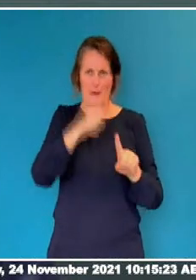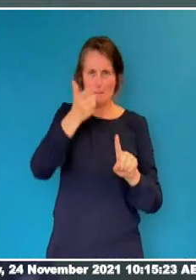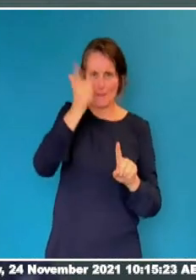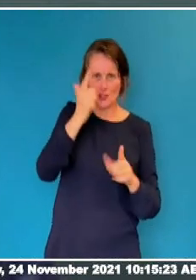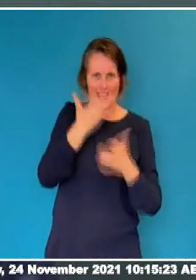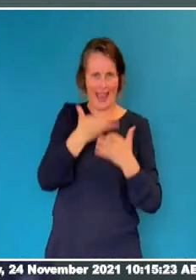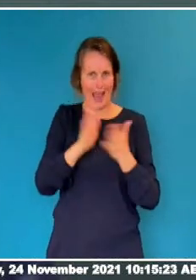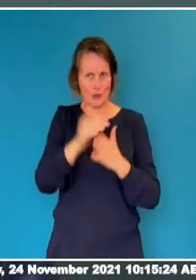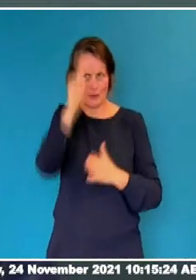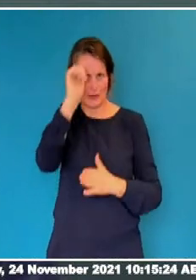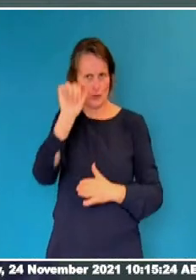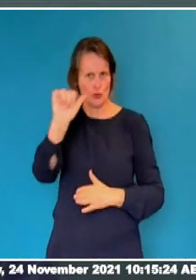making workplace adjustments?